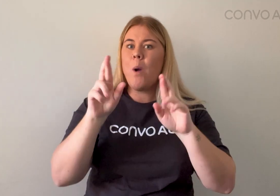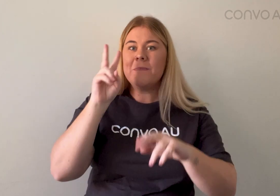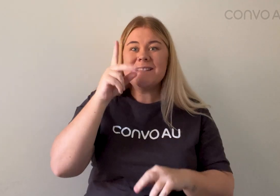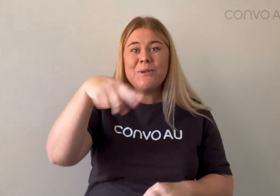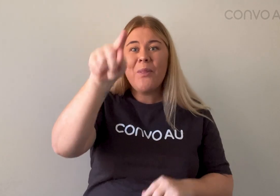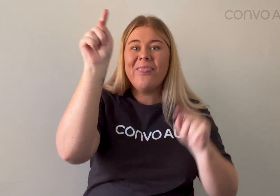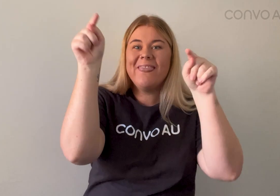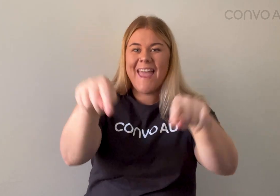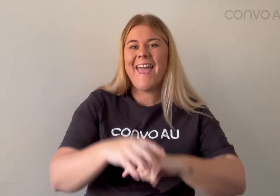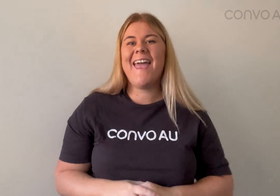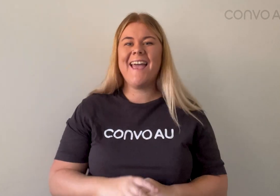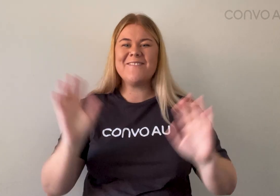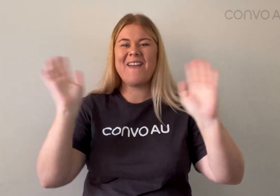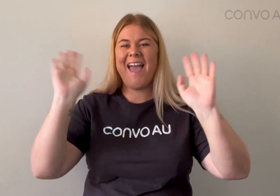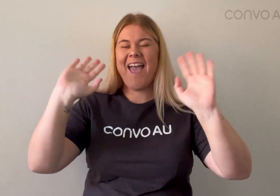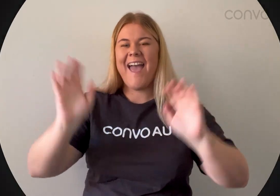I hope to see you there! Bye!